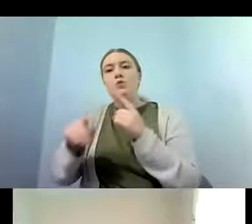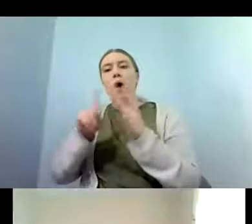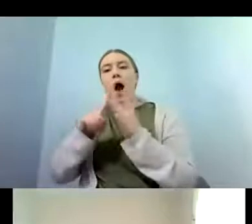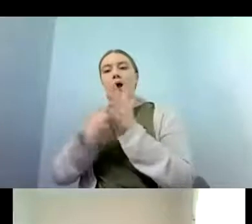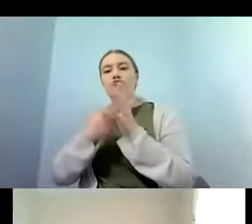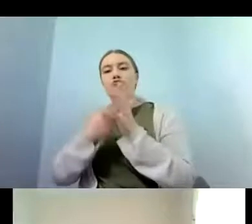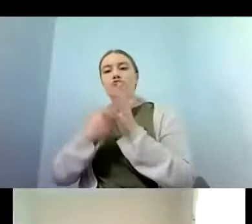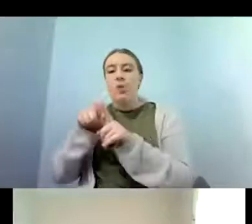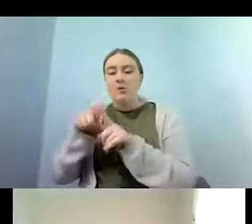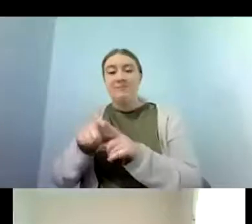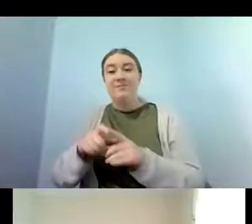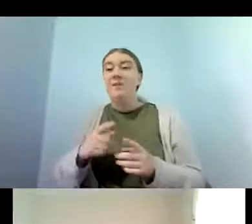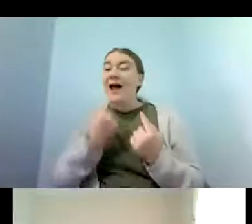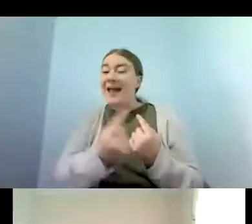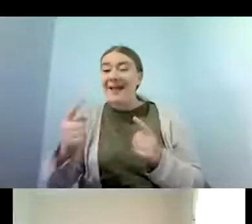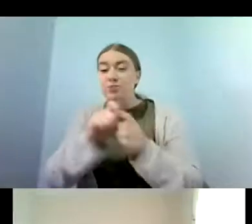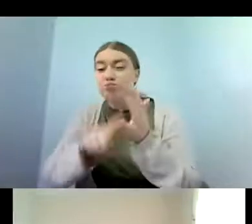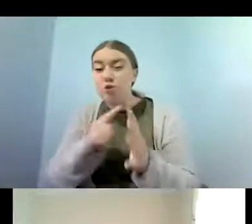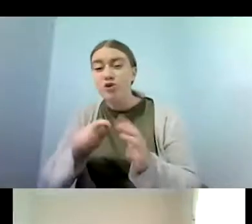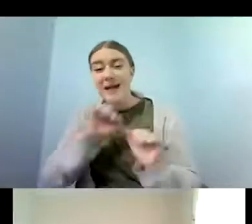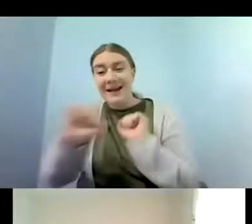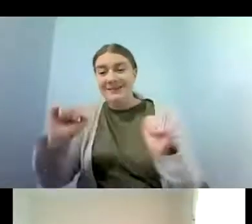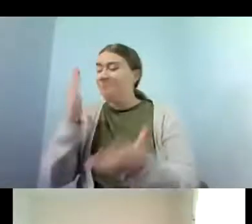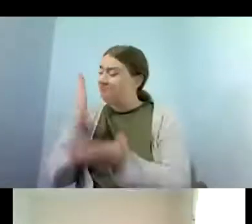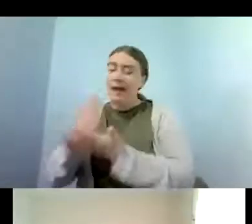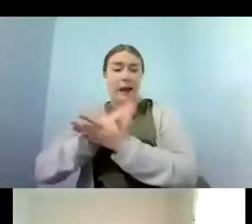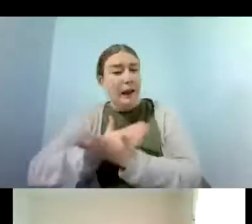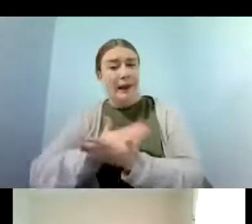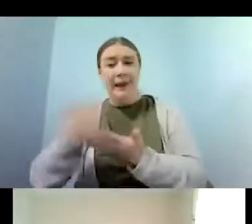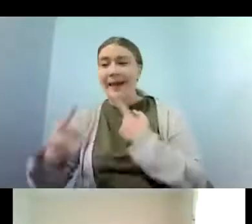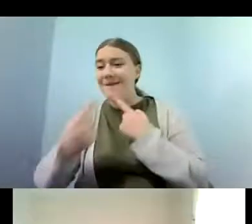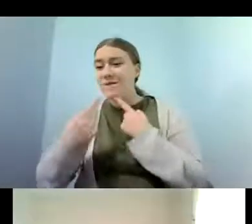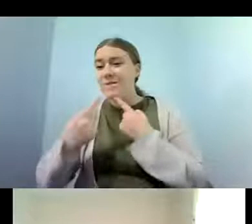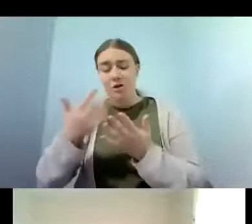have very clear guidance on how to submit data and they do try to make it as easy as possible